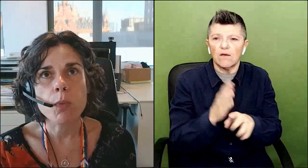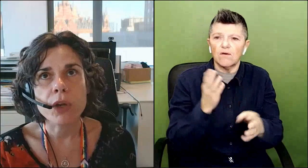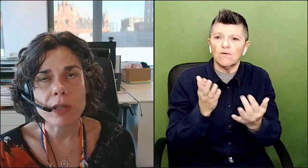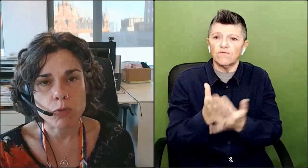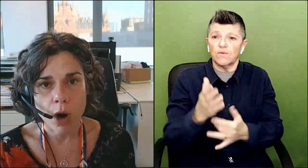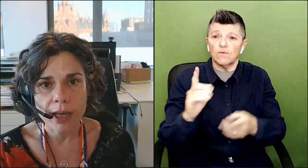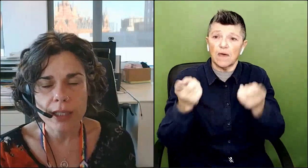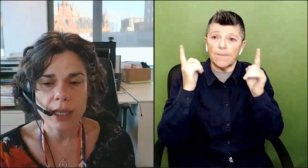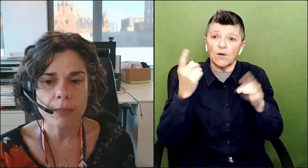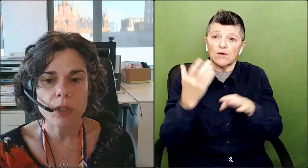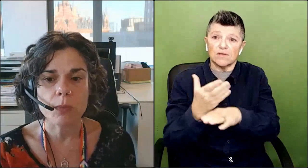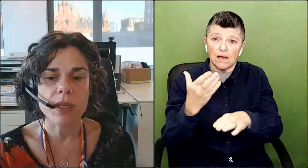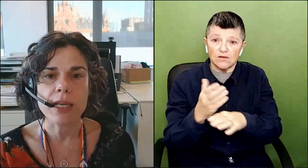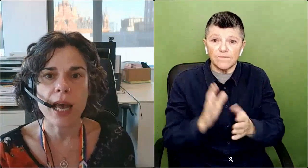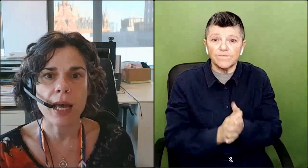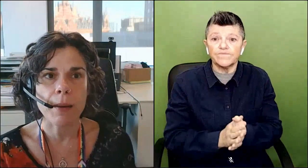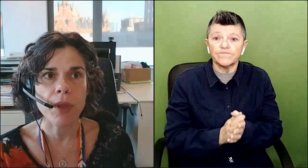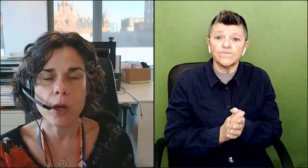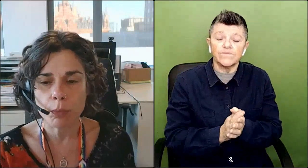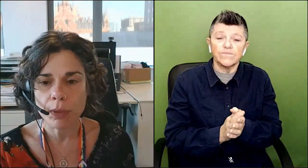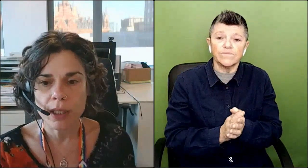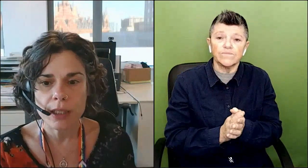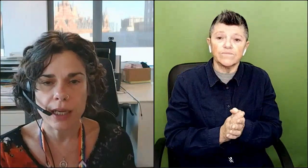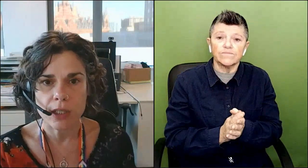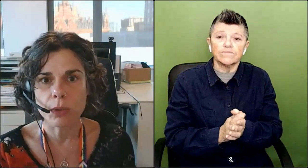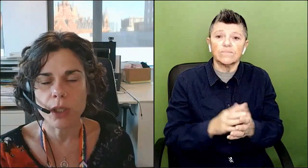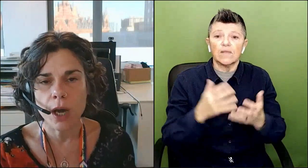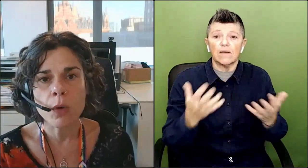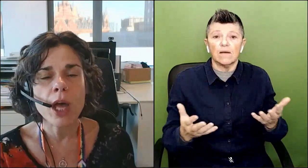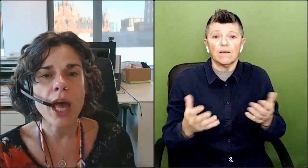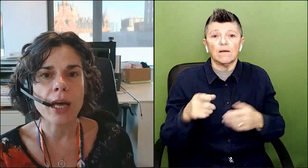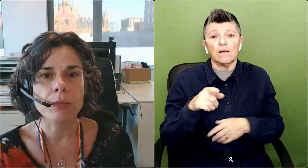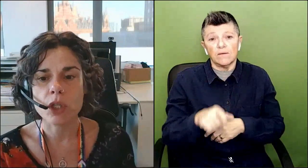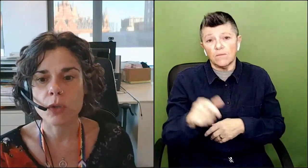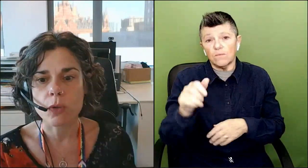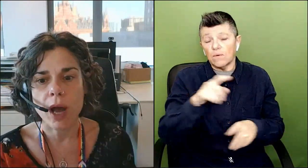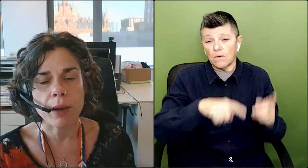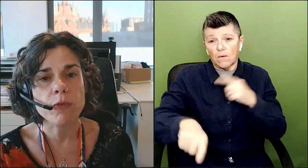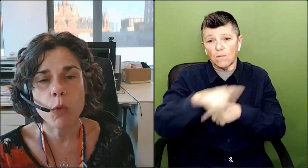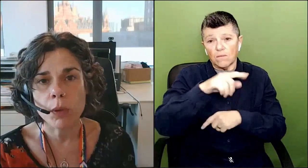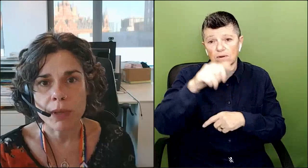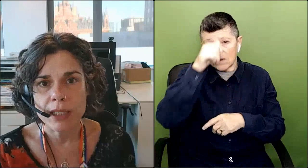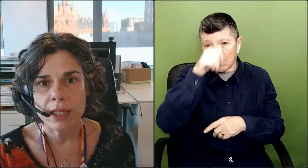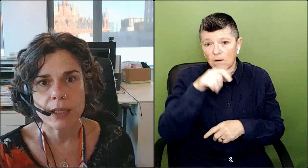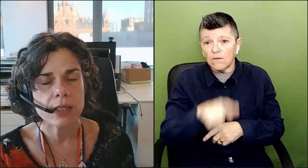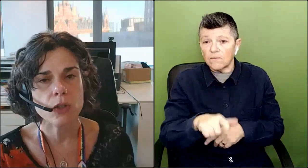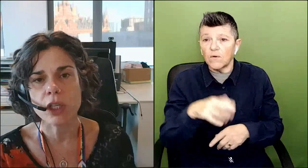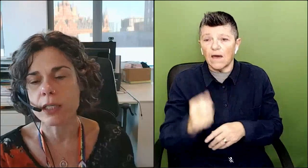There is a right to be accompanied, as you will know, to formal meetings, such as disciplinaries